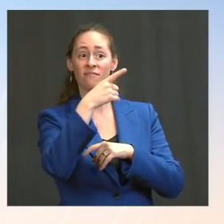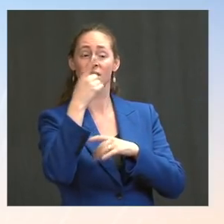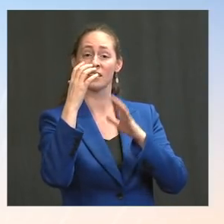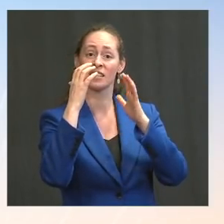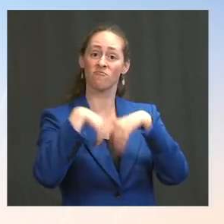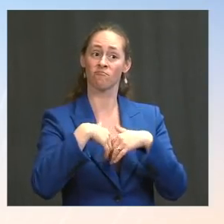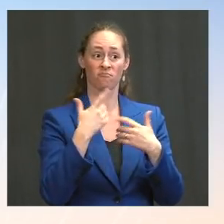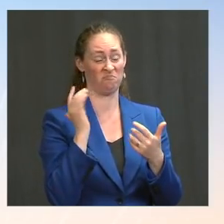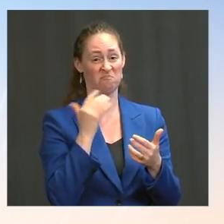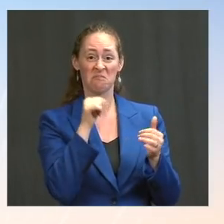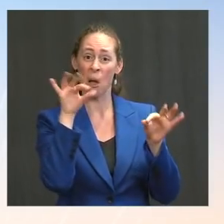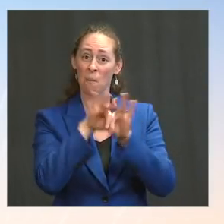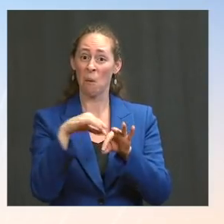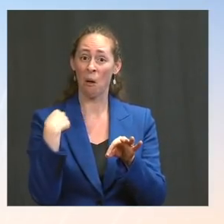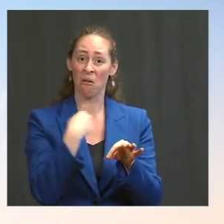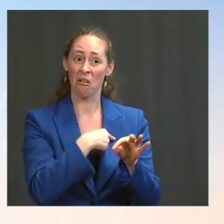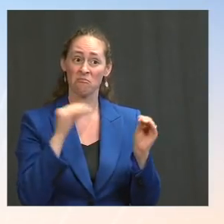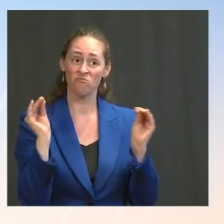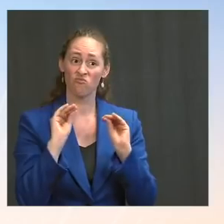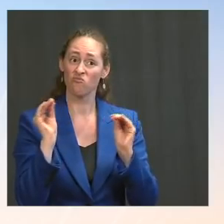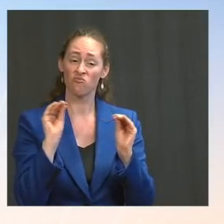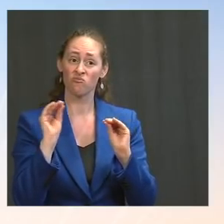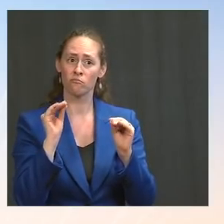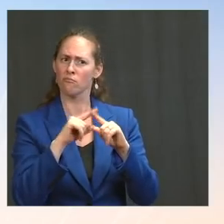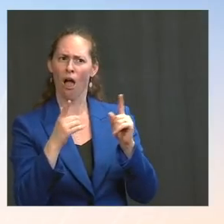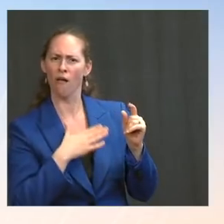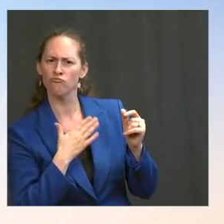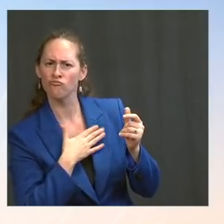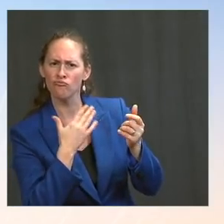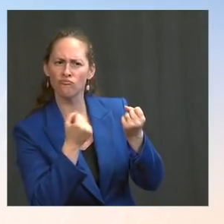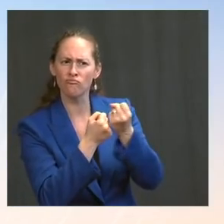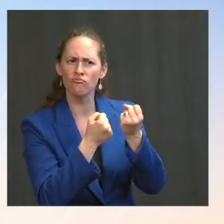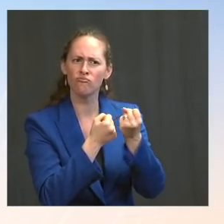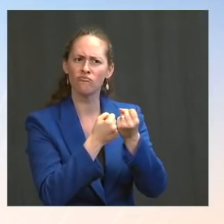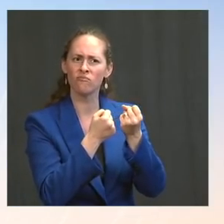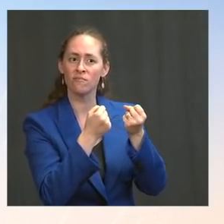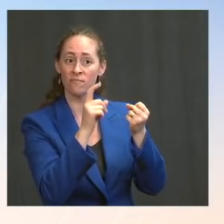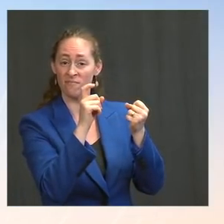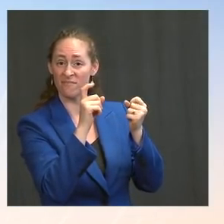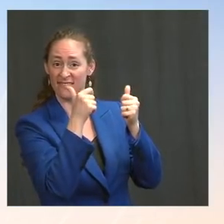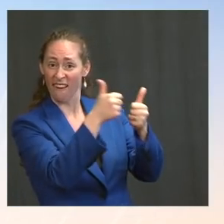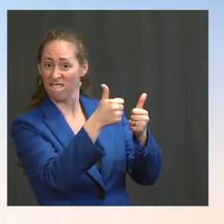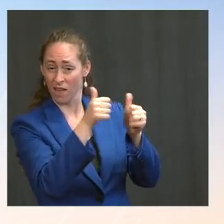We're happy to go help, but it's completely up to you"? Ms. Psaki: He's saying that, as we said in the beginning,